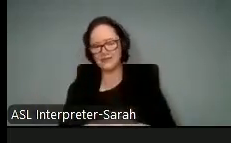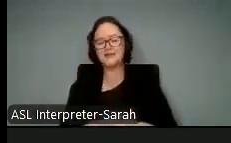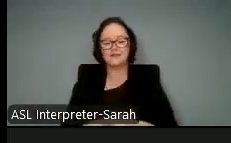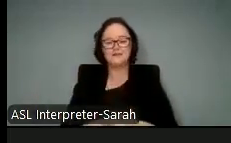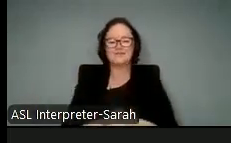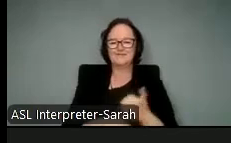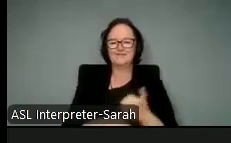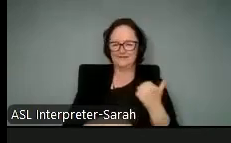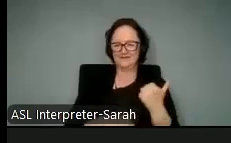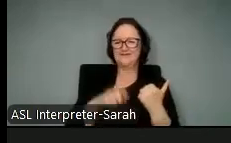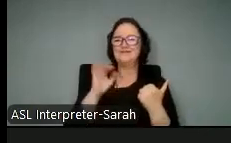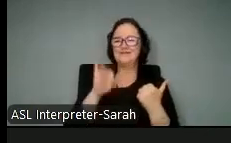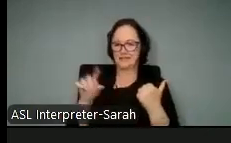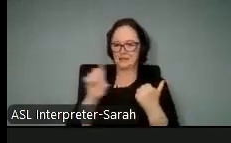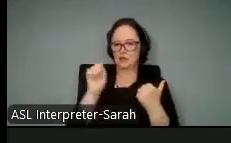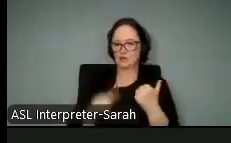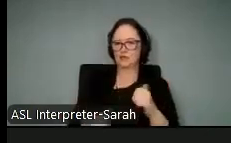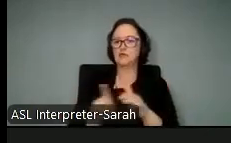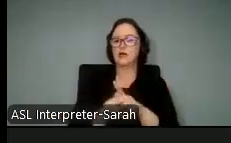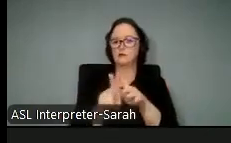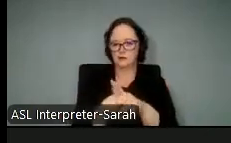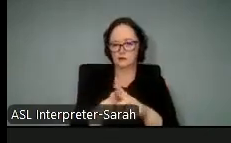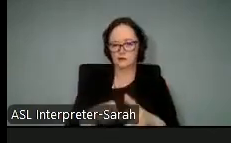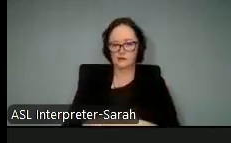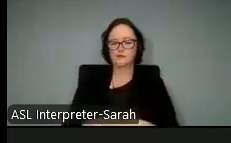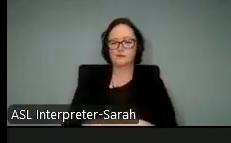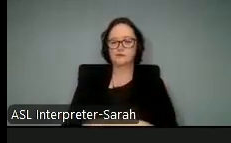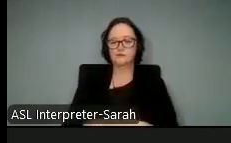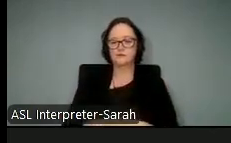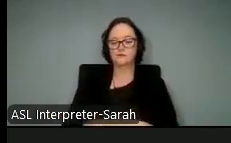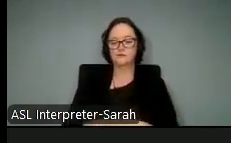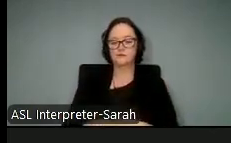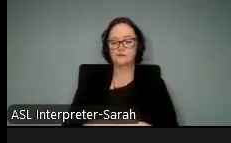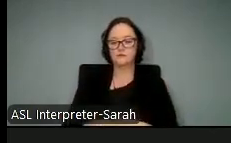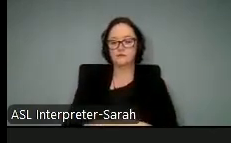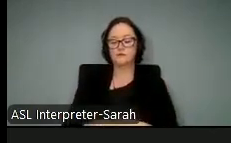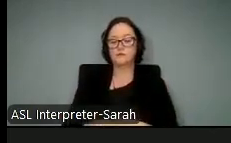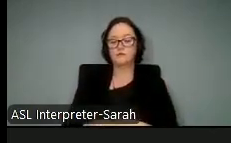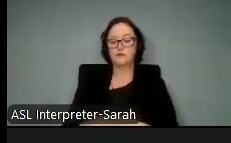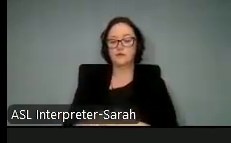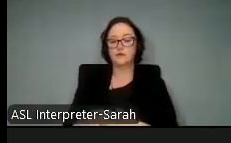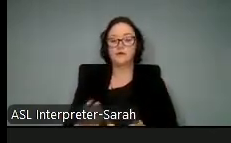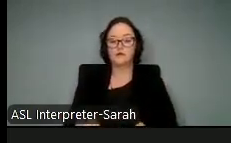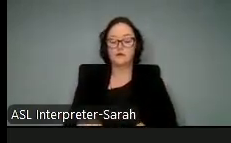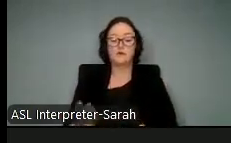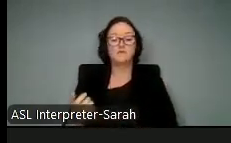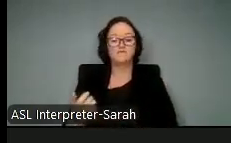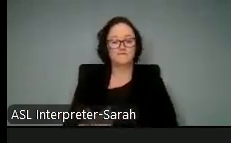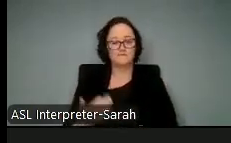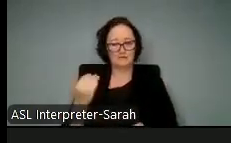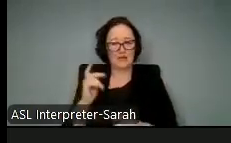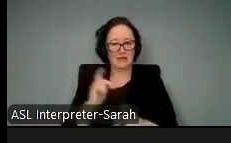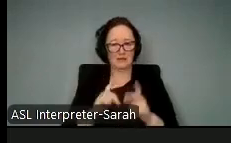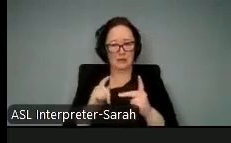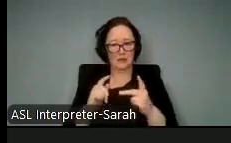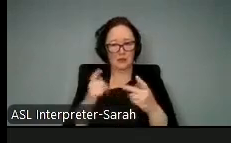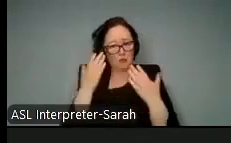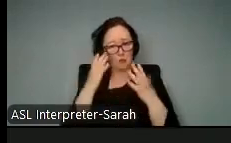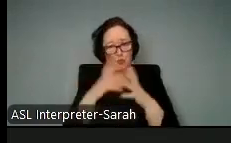because that when people knew less about accessibility, people really believed that